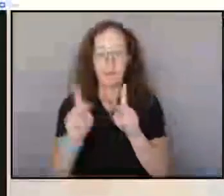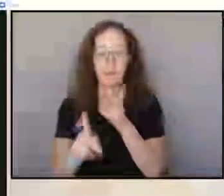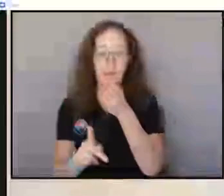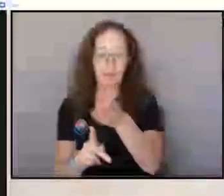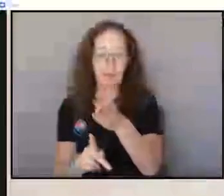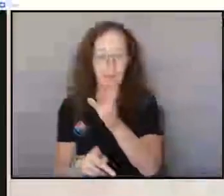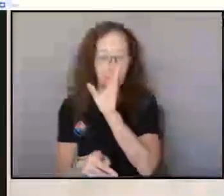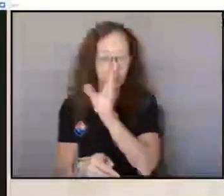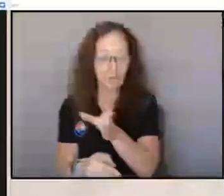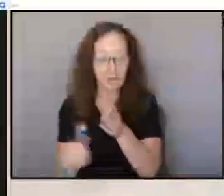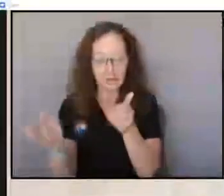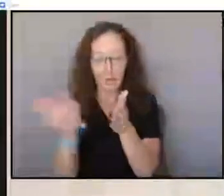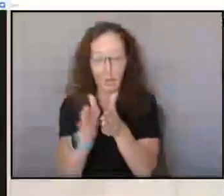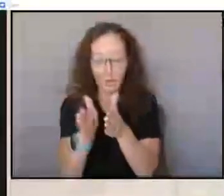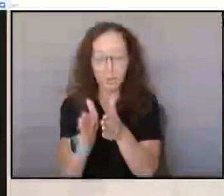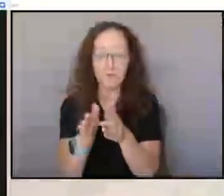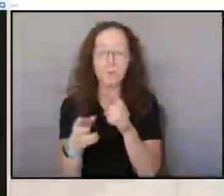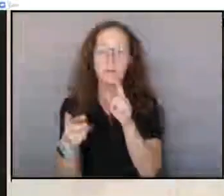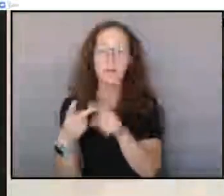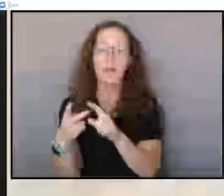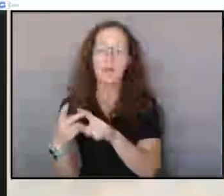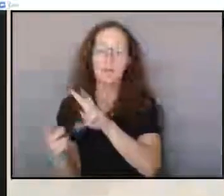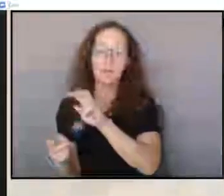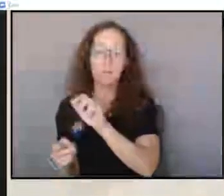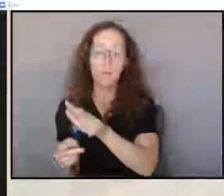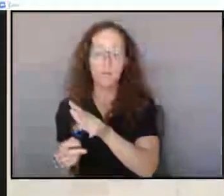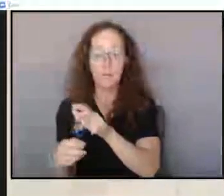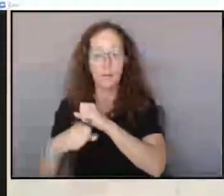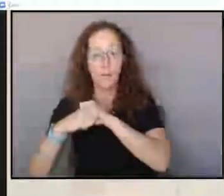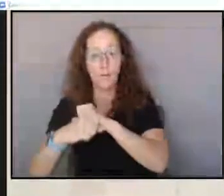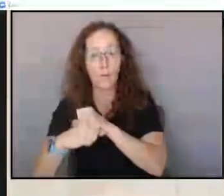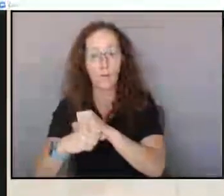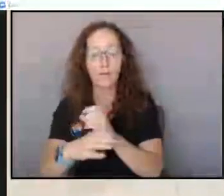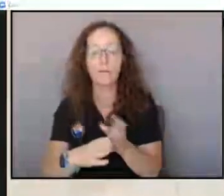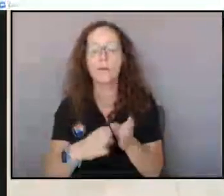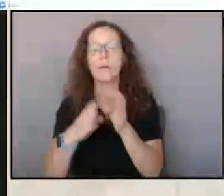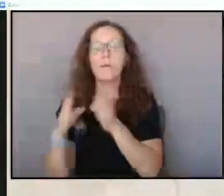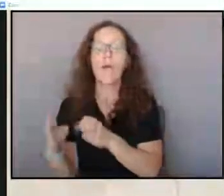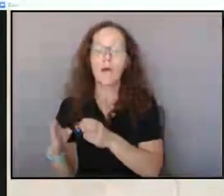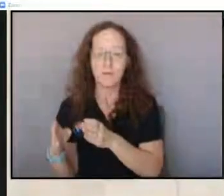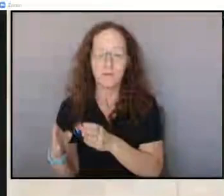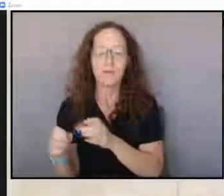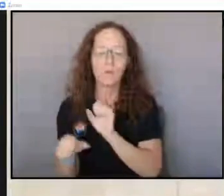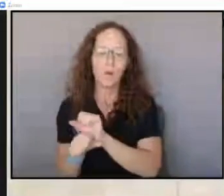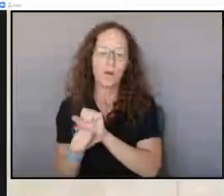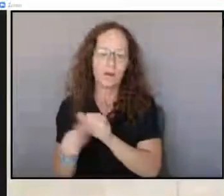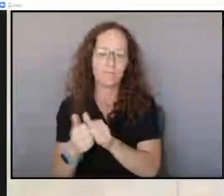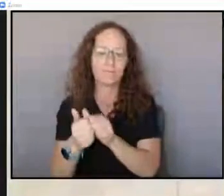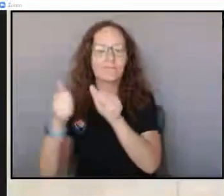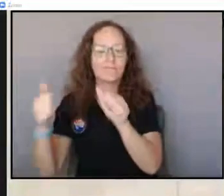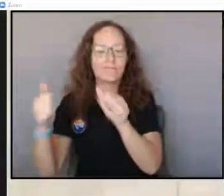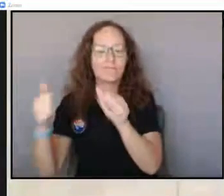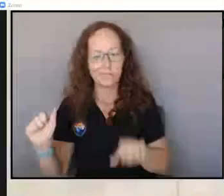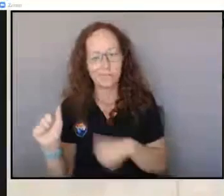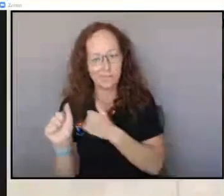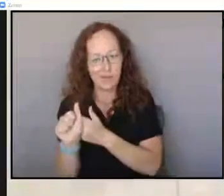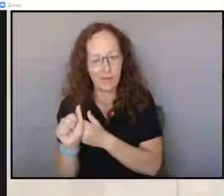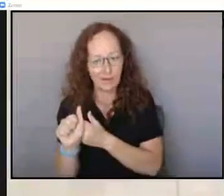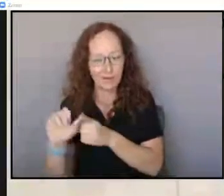SOME OF OUR FALL BACK AND CONTINGENCY LINES, ALTERNATE LINES. WE ARE WORKING SECONDARY LINES THAT THEY FOUND OUT OVER